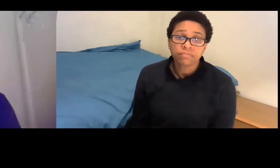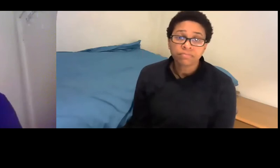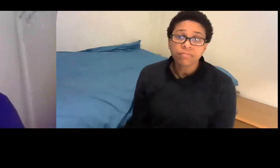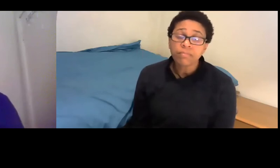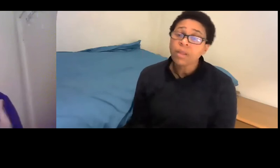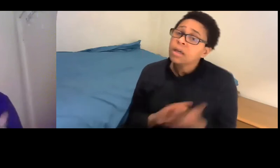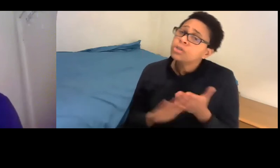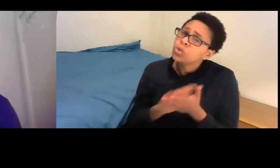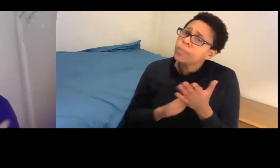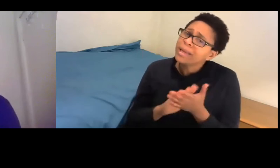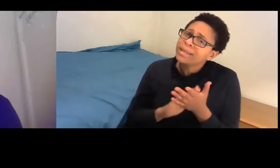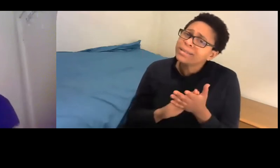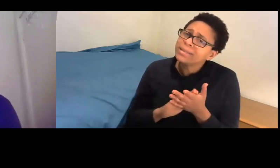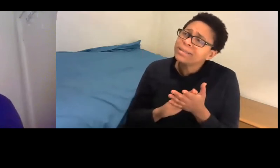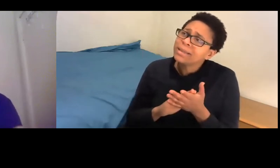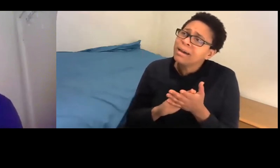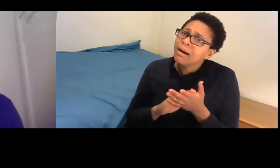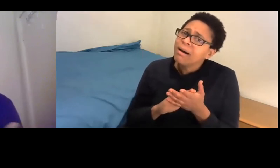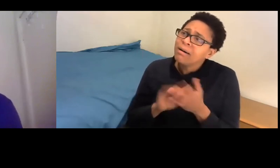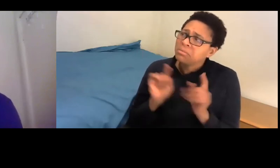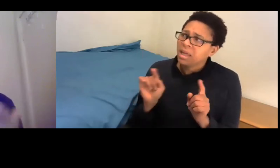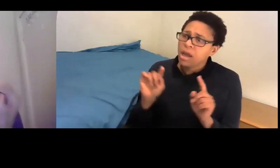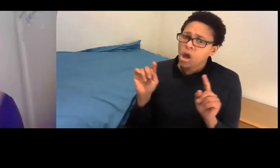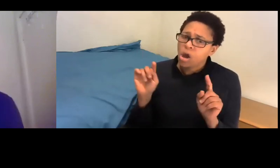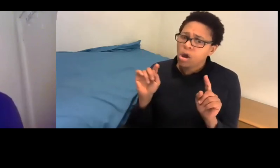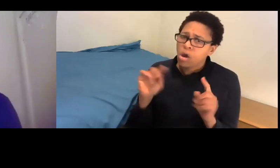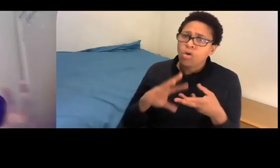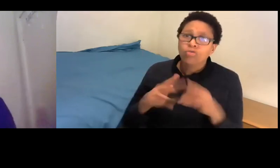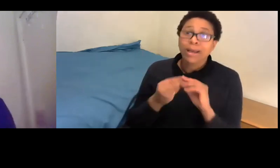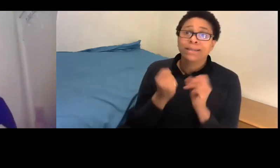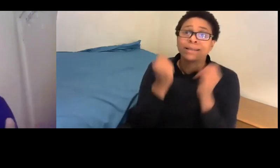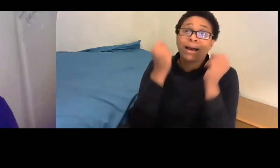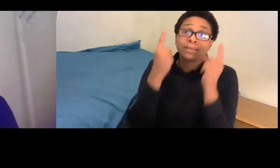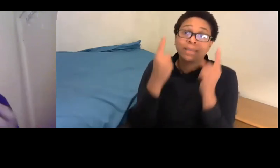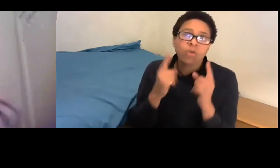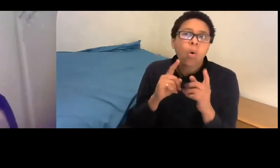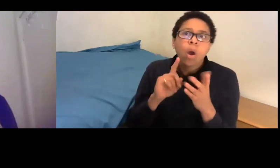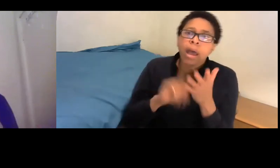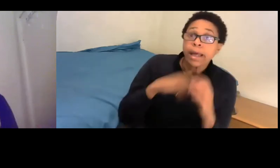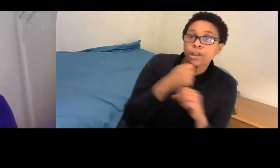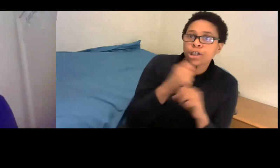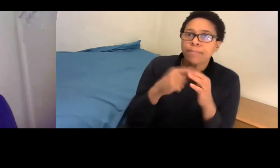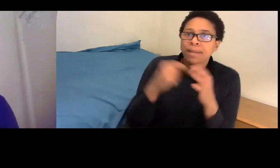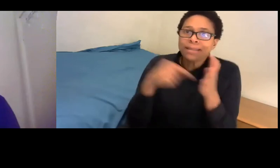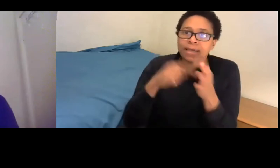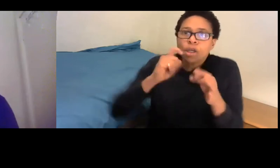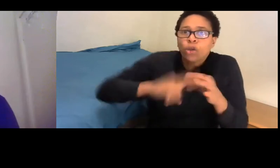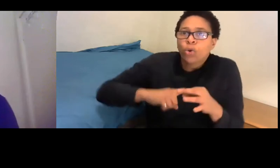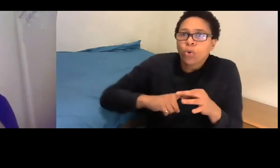this element of newness. Whenever someone talks about LGBT Muslims. I think that's probably the most damaging part